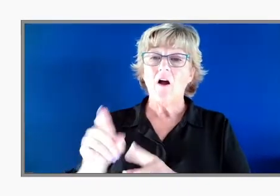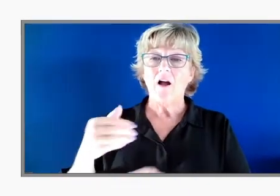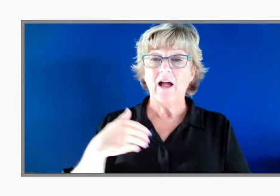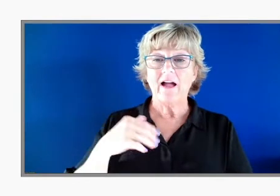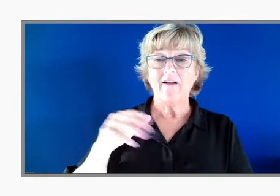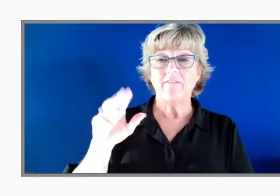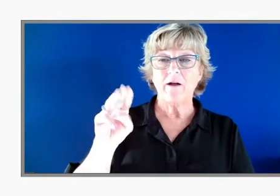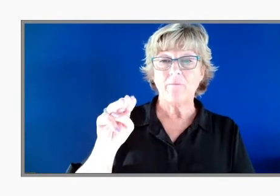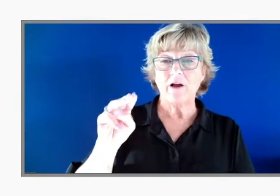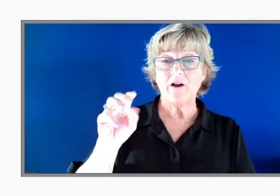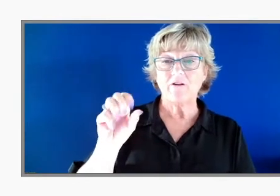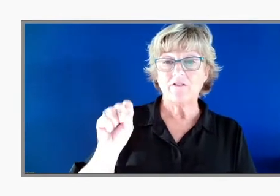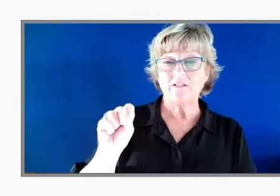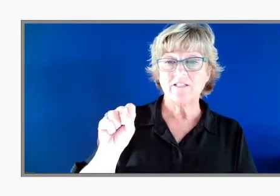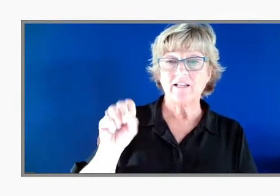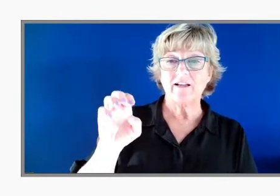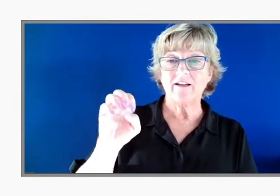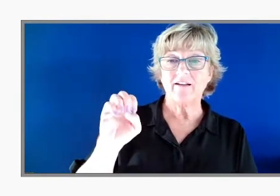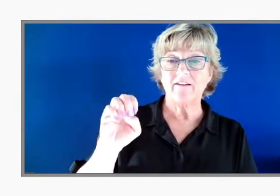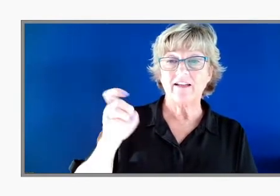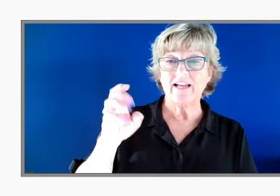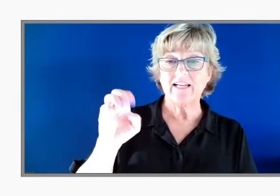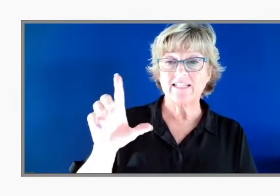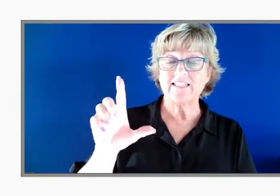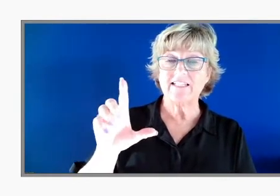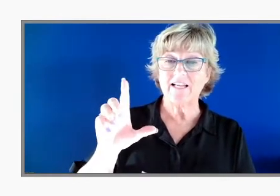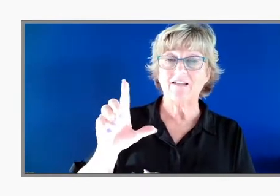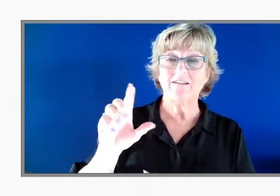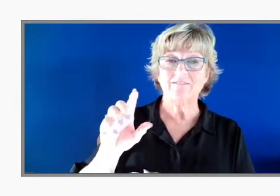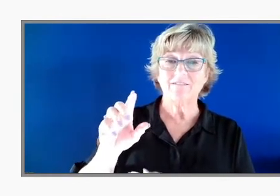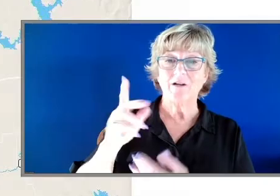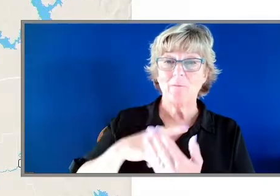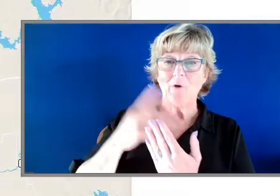Studio: There is also a Microsoft excel supplemental file available to help calculate the populations, if you prefer.